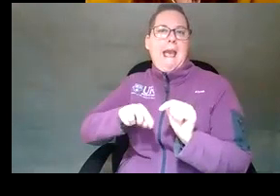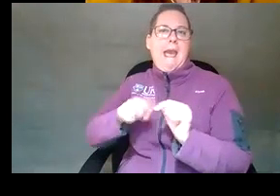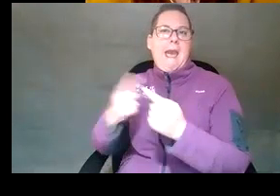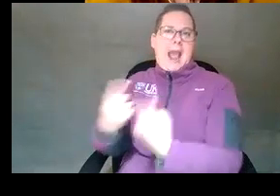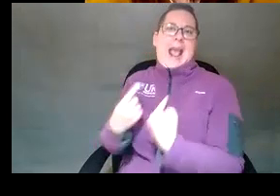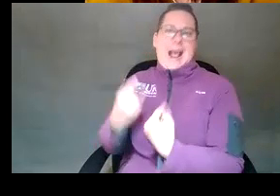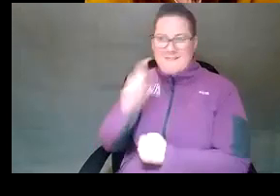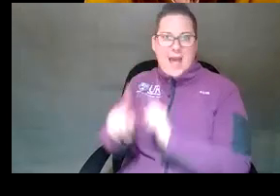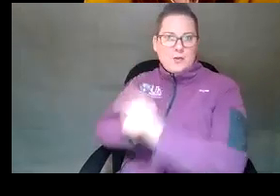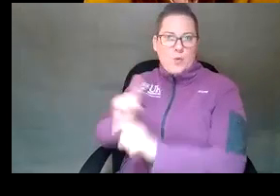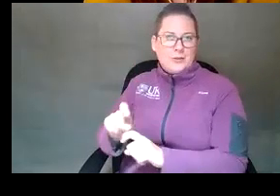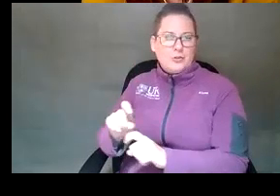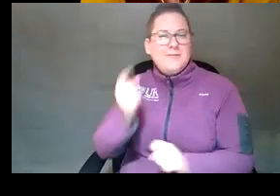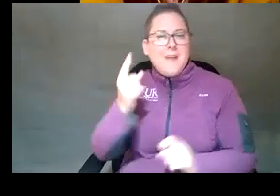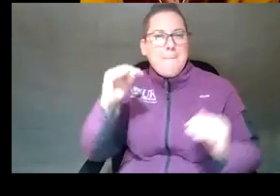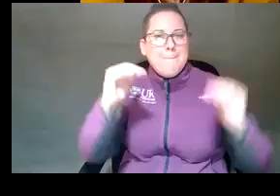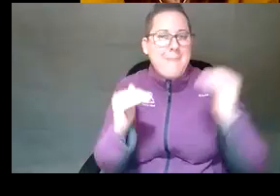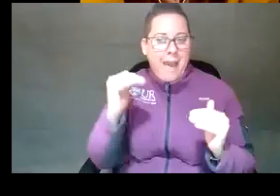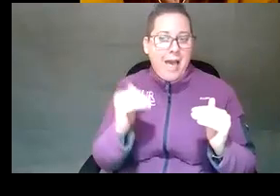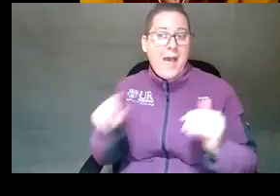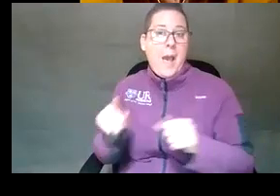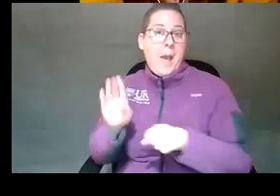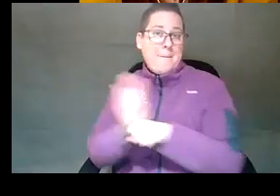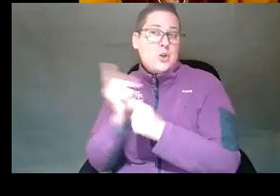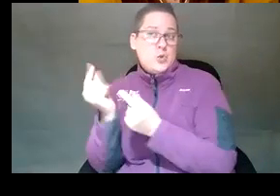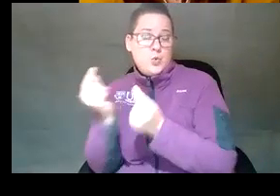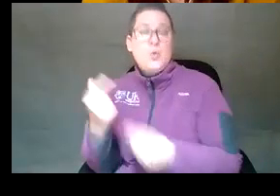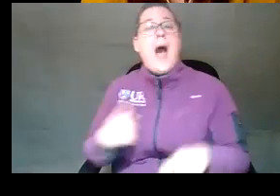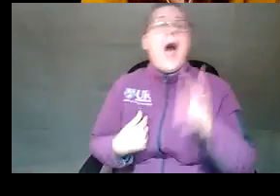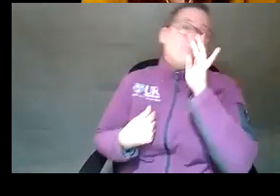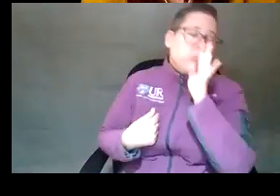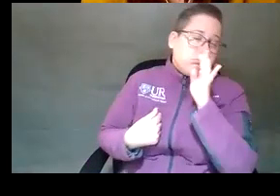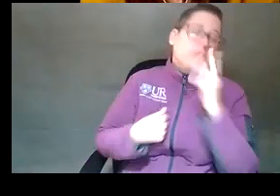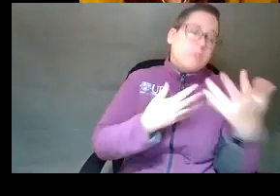finding a balance of keeping them occupied when you have to talk but also not so consumed that